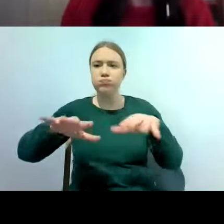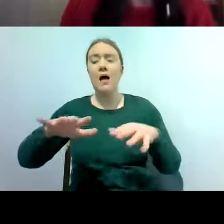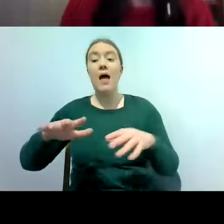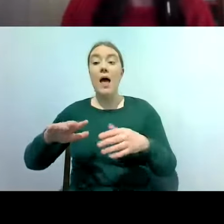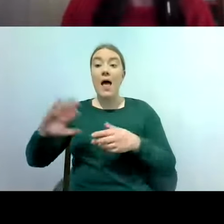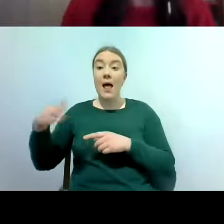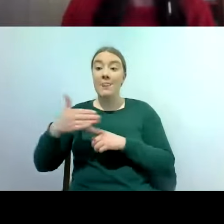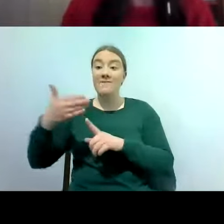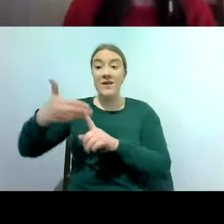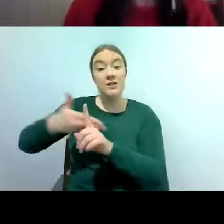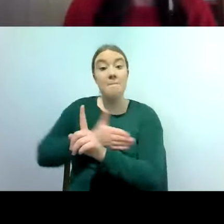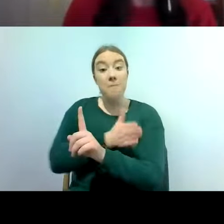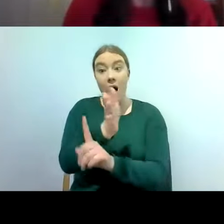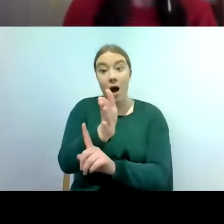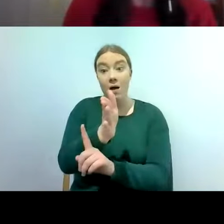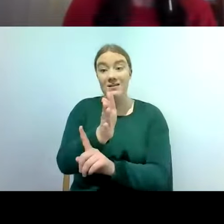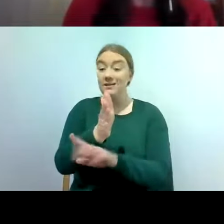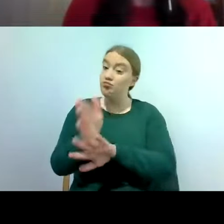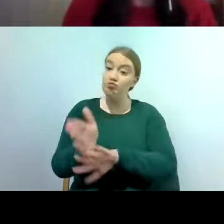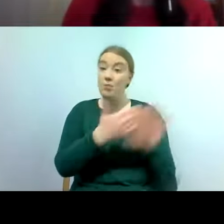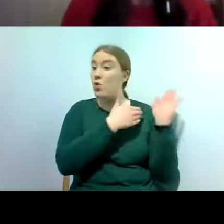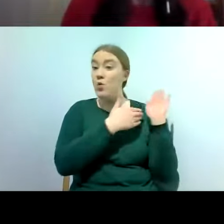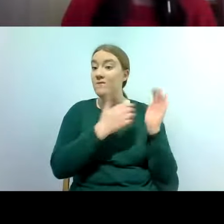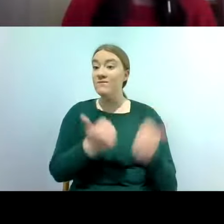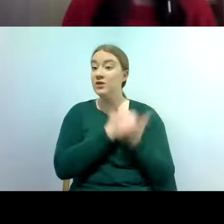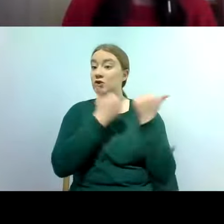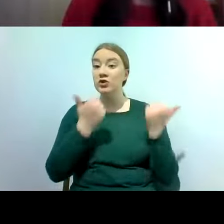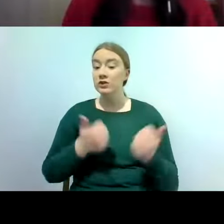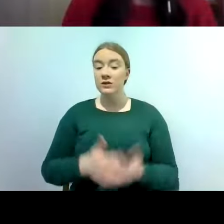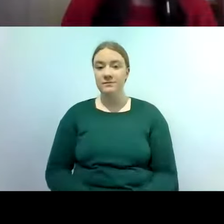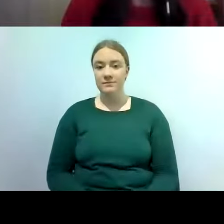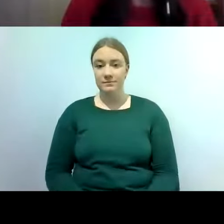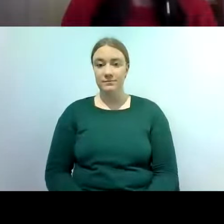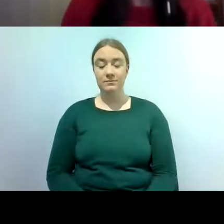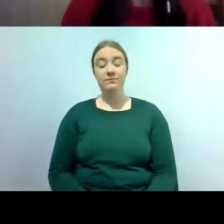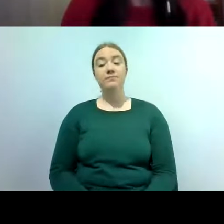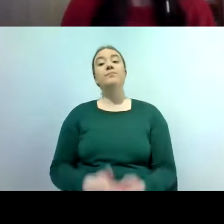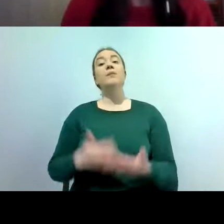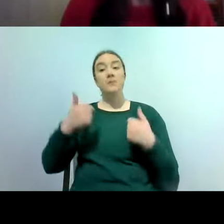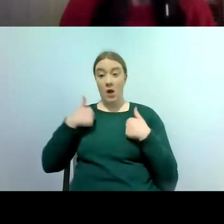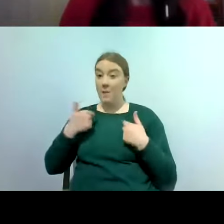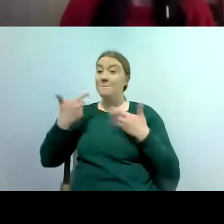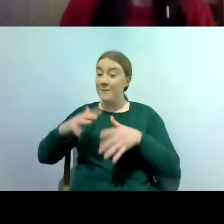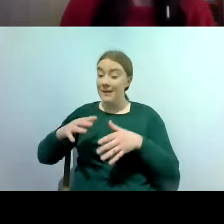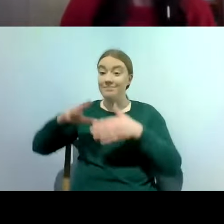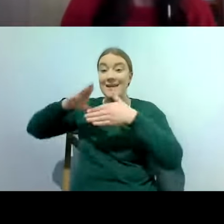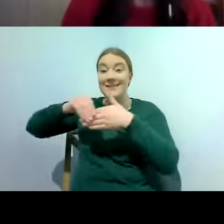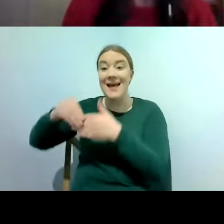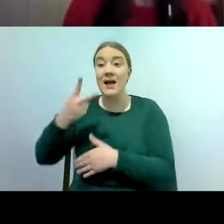that was there before has been removed so we then tagged 20 more barbell and we hope to see